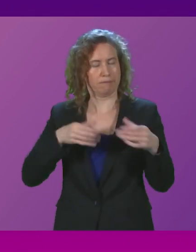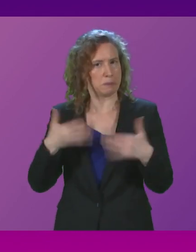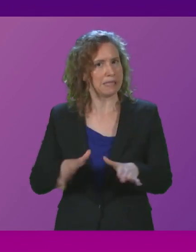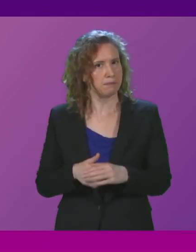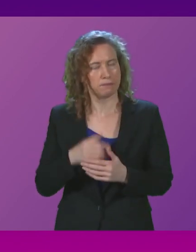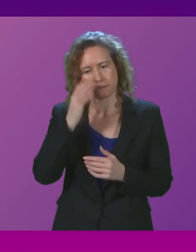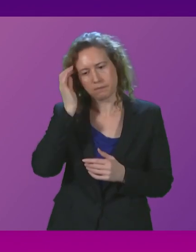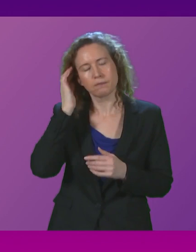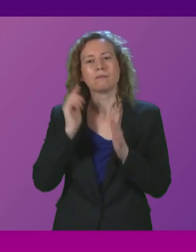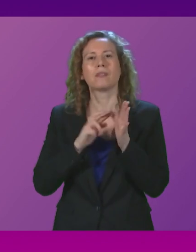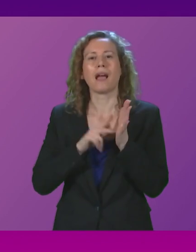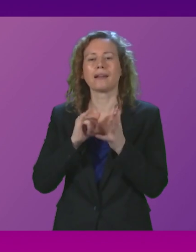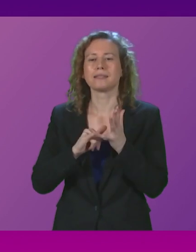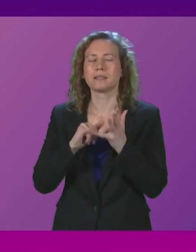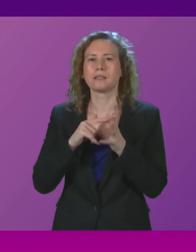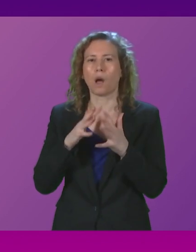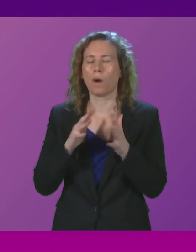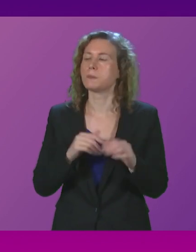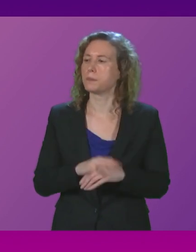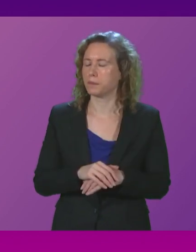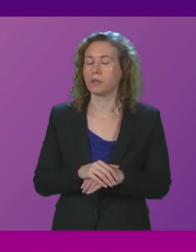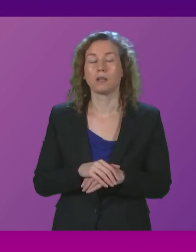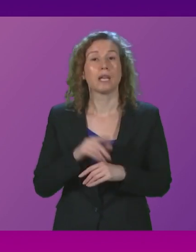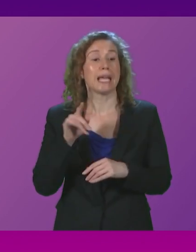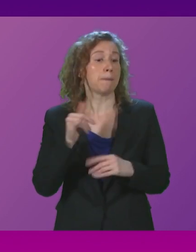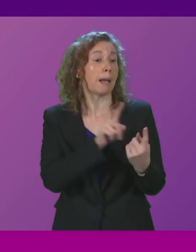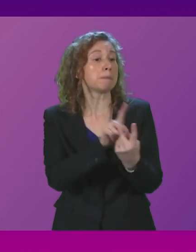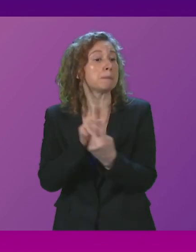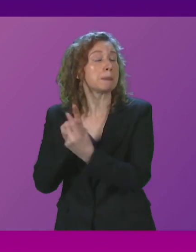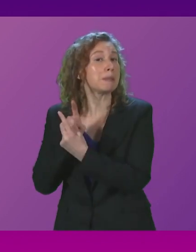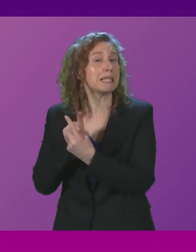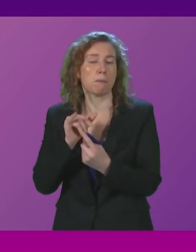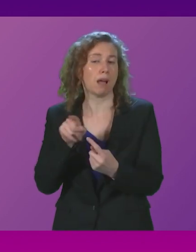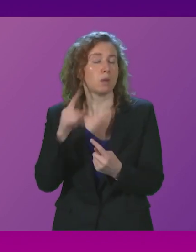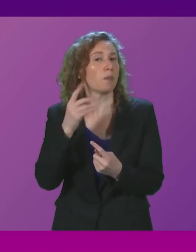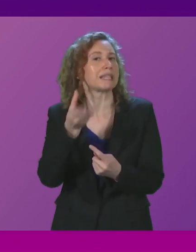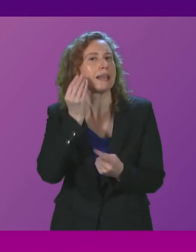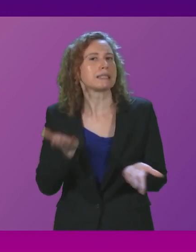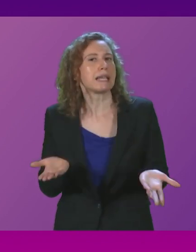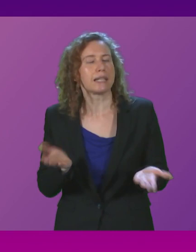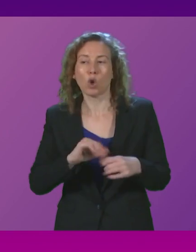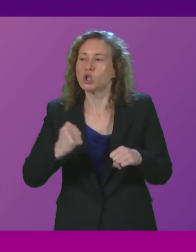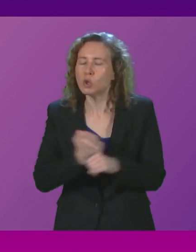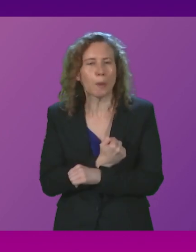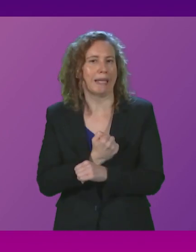The health secretary might listen to staff, but he is not hearing what staff are telling him and taking the necessary action to help people across the country.